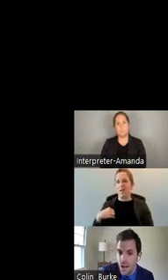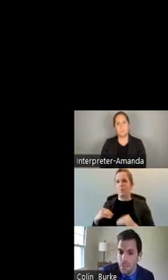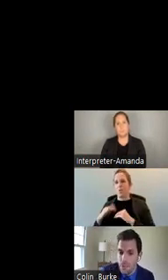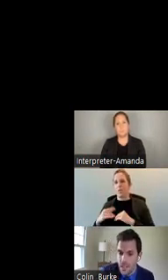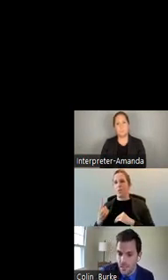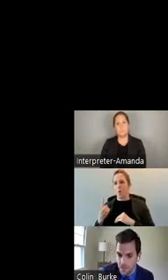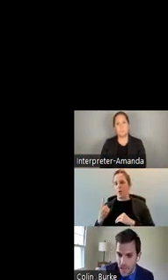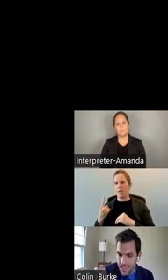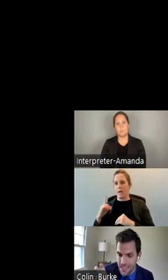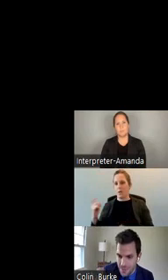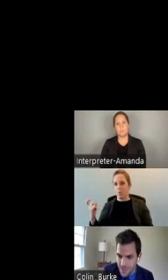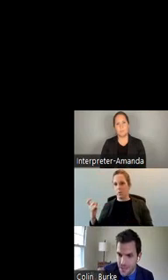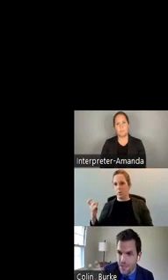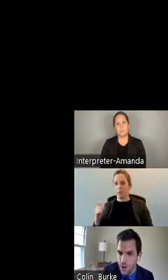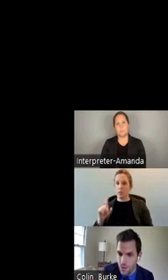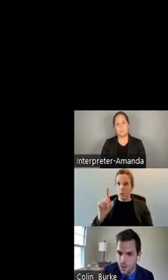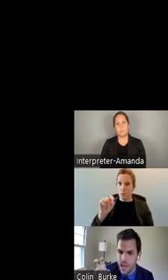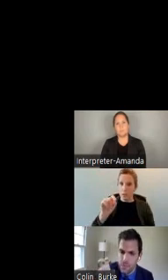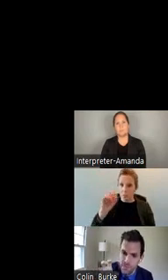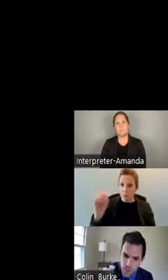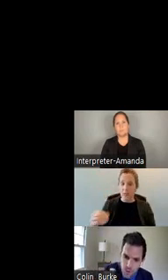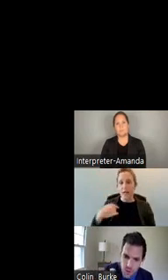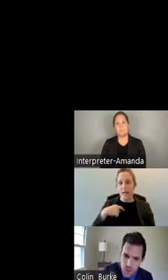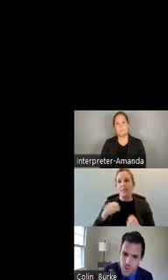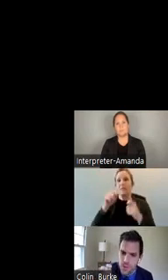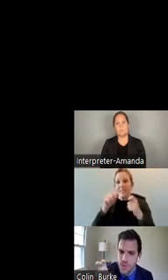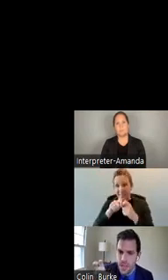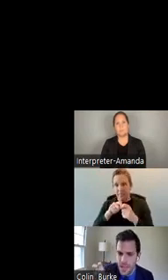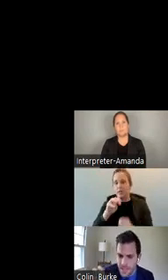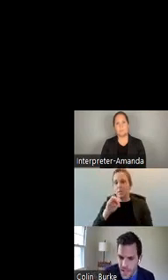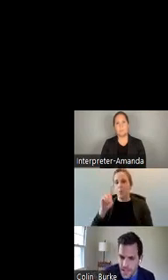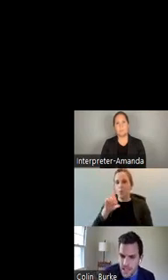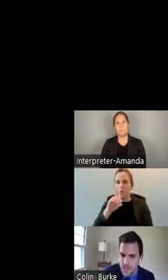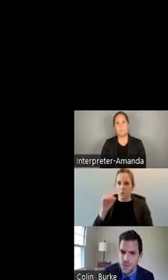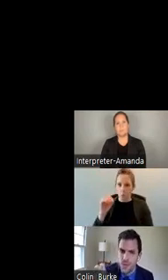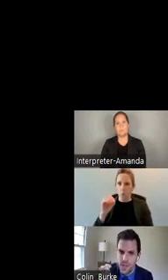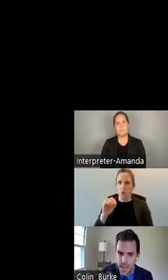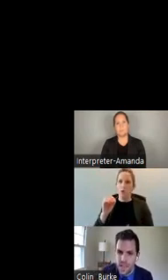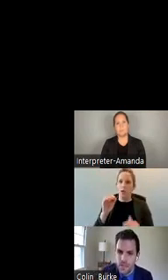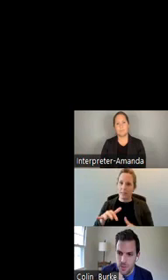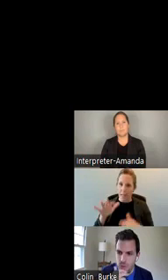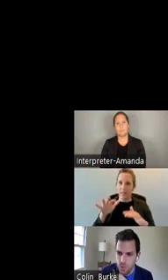20 percent of them had the specific overlap of mood disorders anxiety disorders and cannabis use